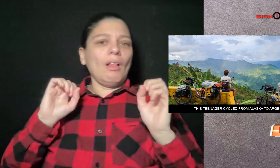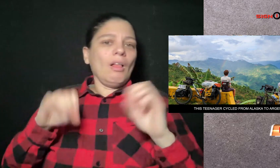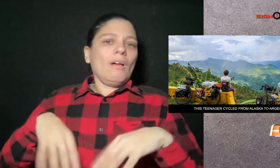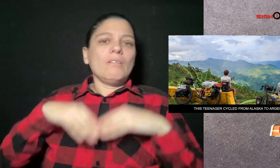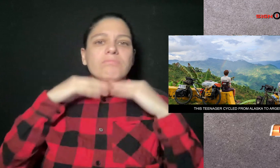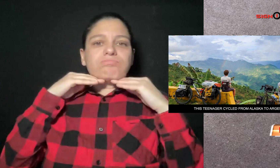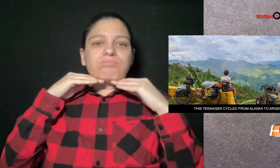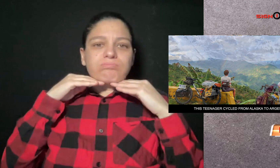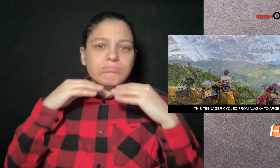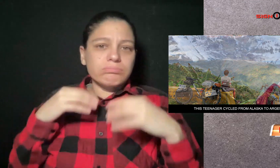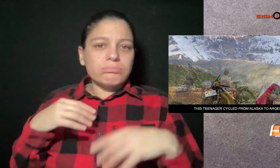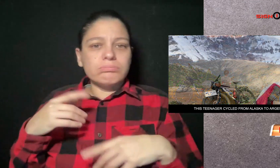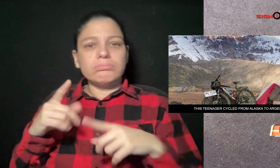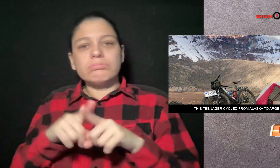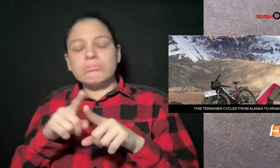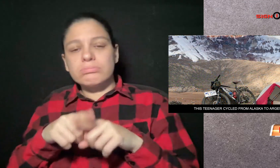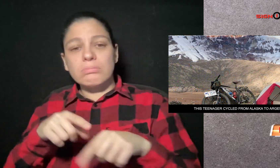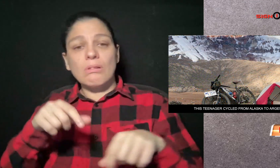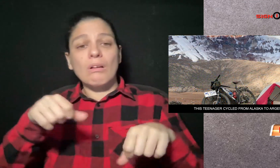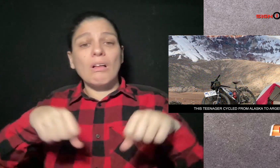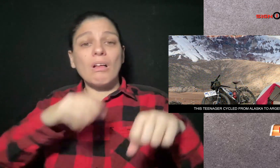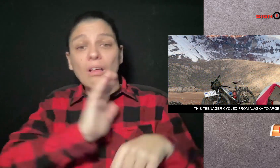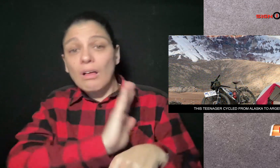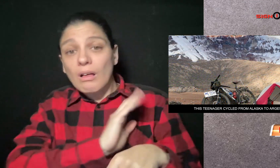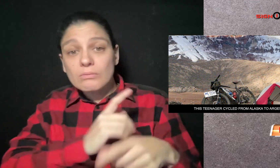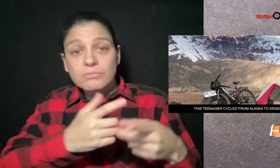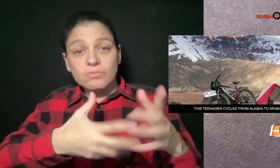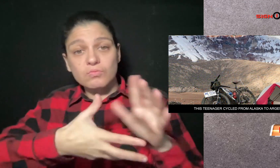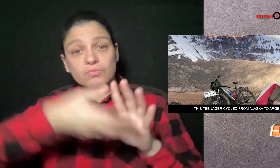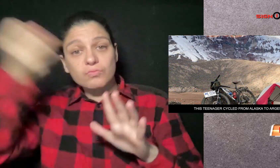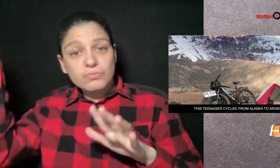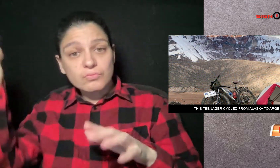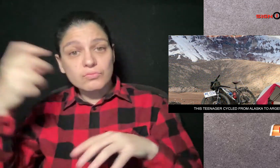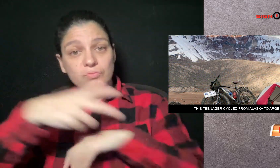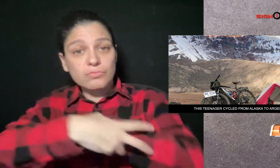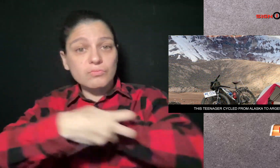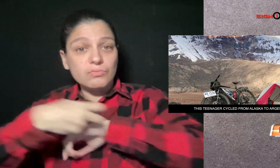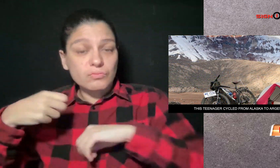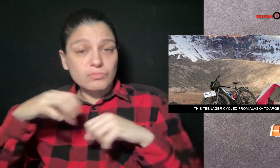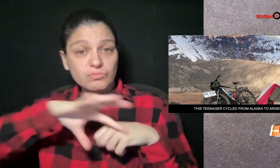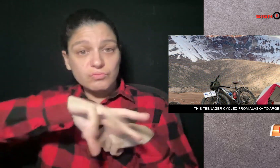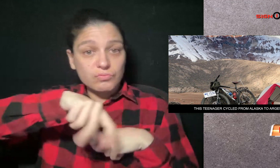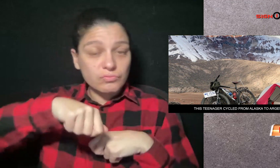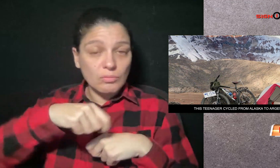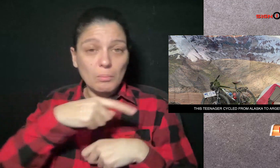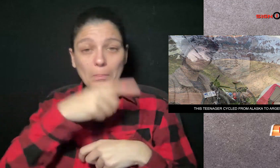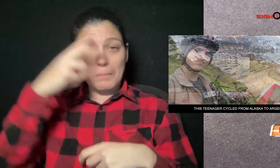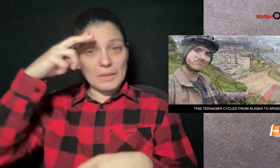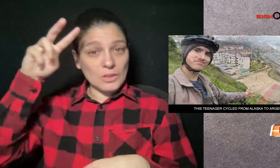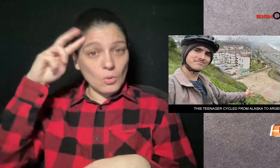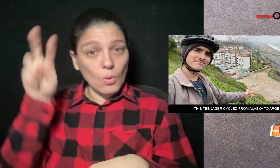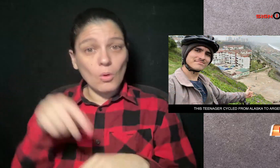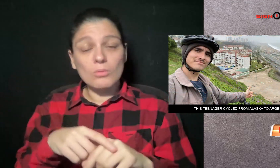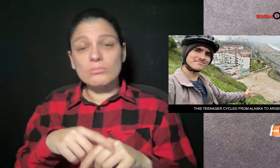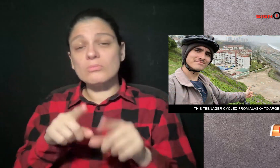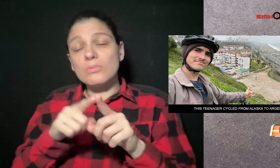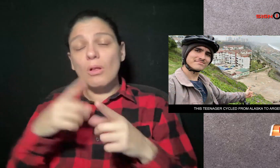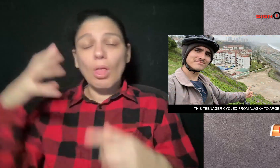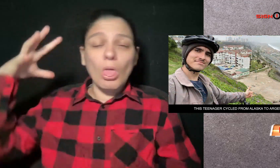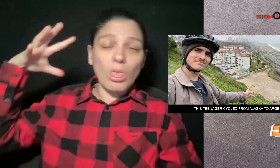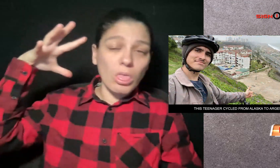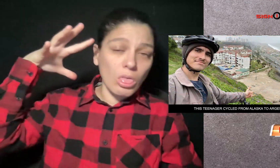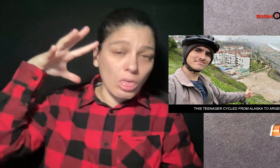biking alone and at times he considered giving up like when he was robbed in Mexico and struggled